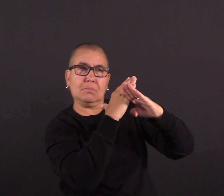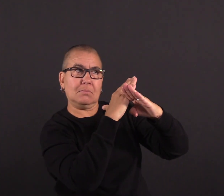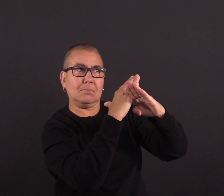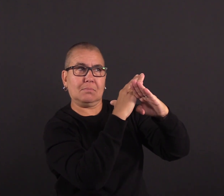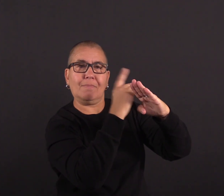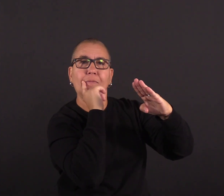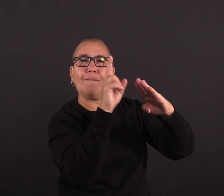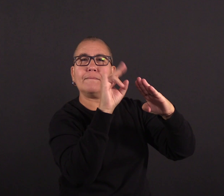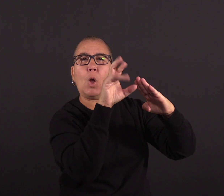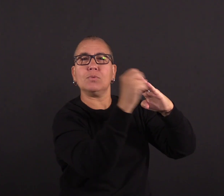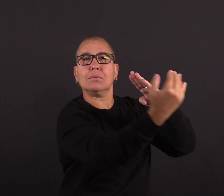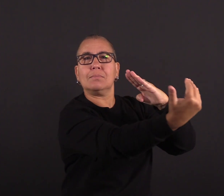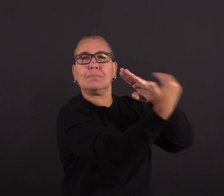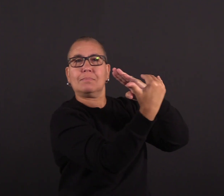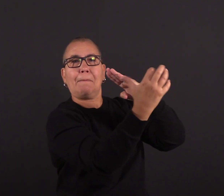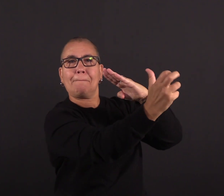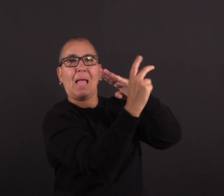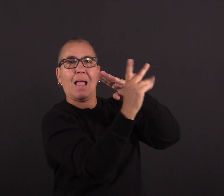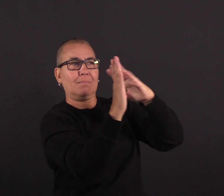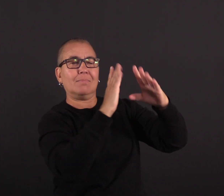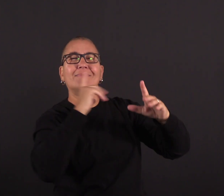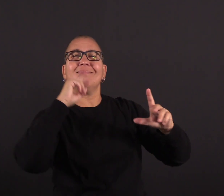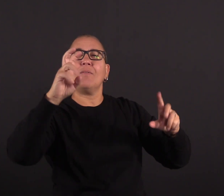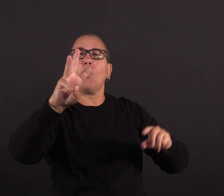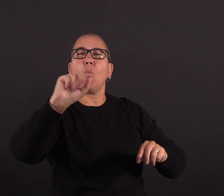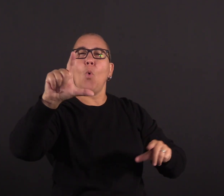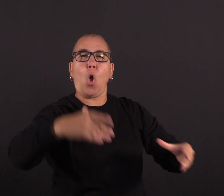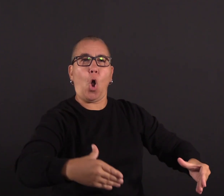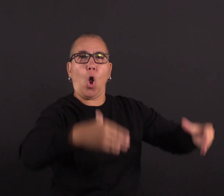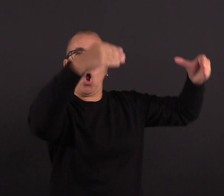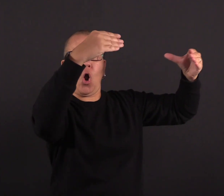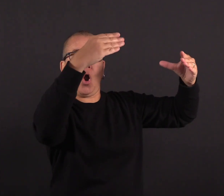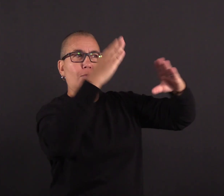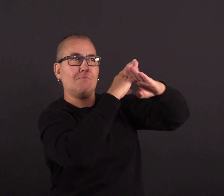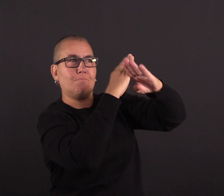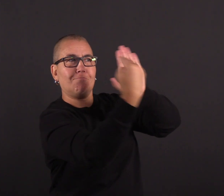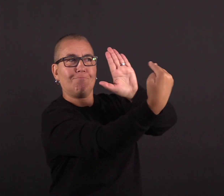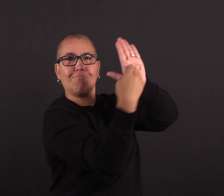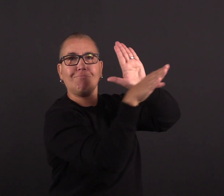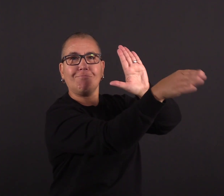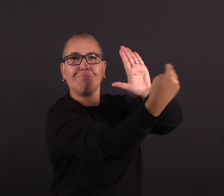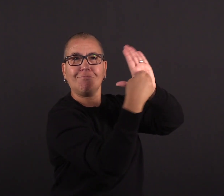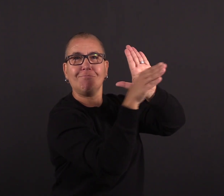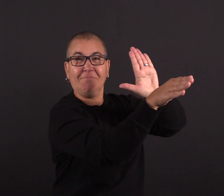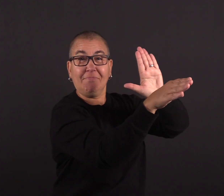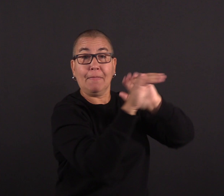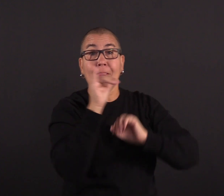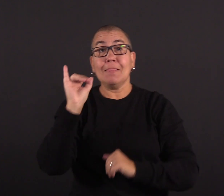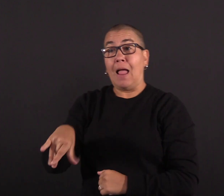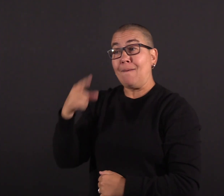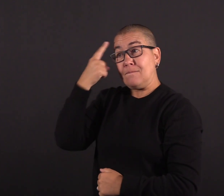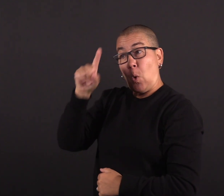"I do not have a critique of the methods," he said. "I think the results as presented